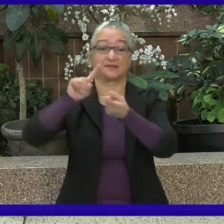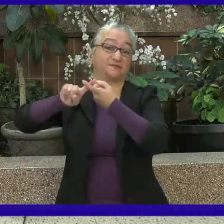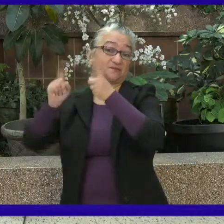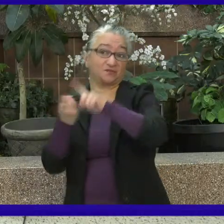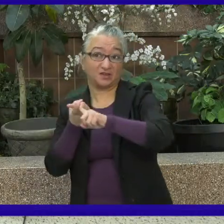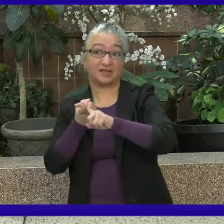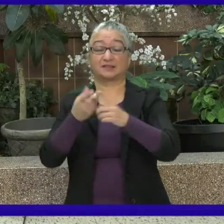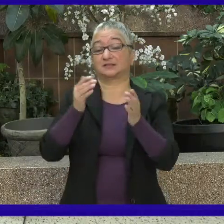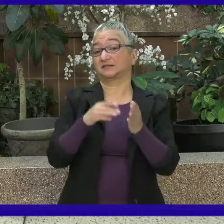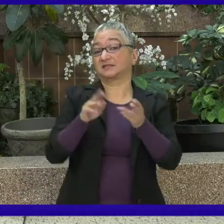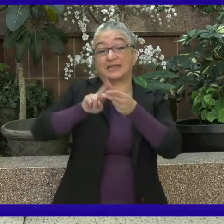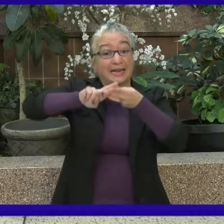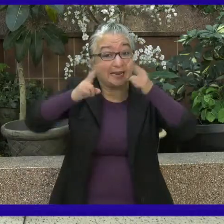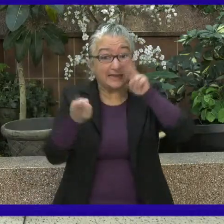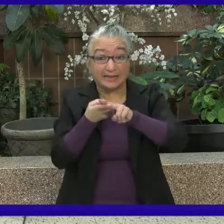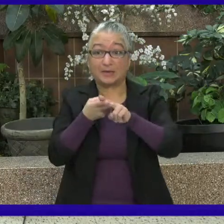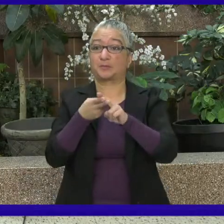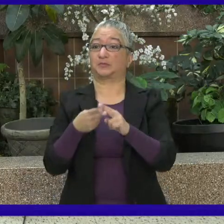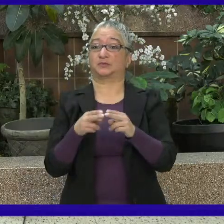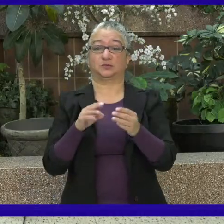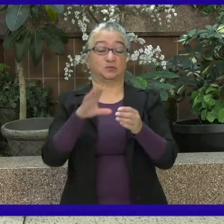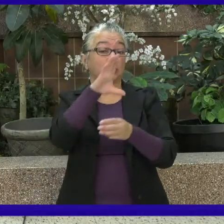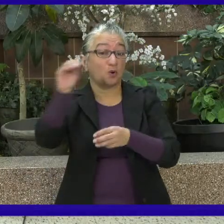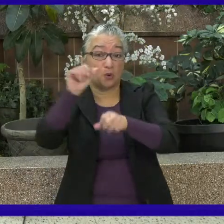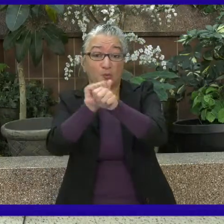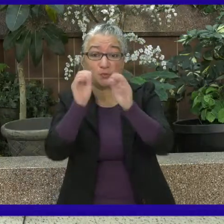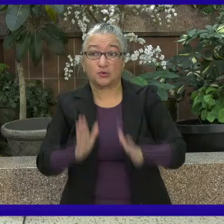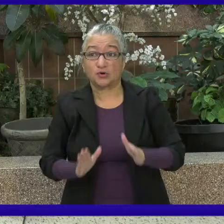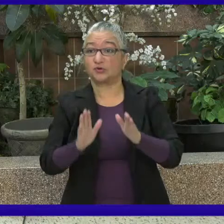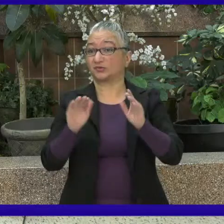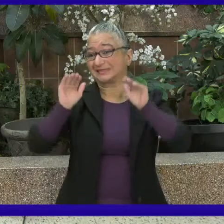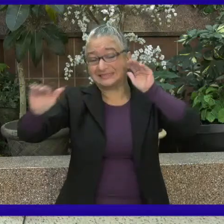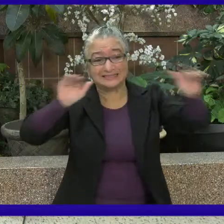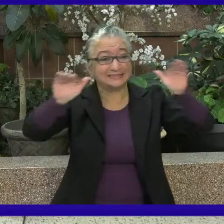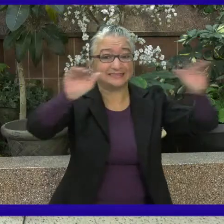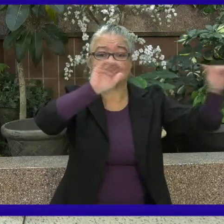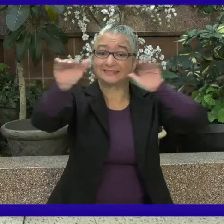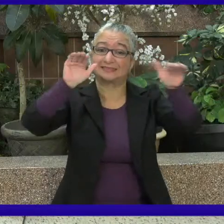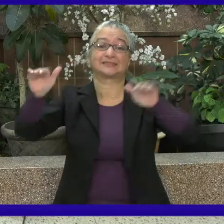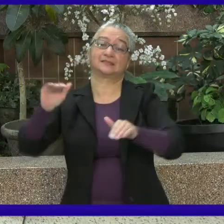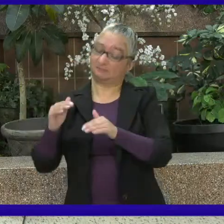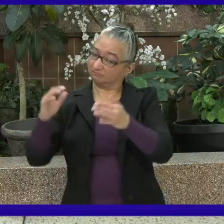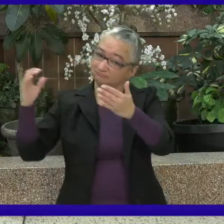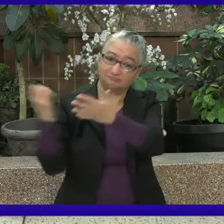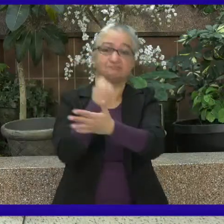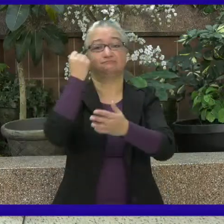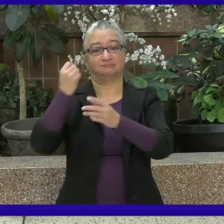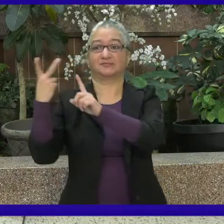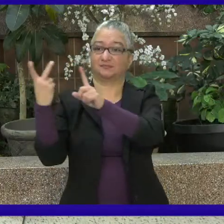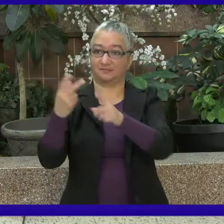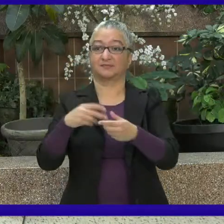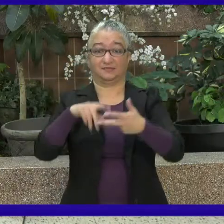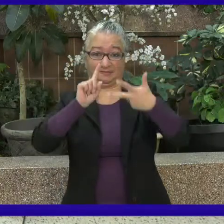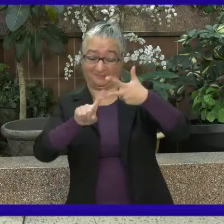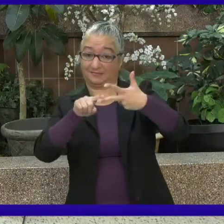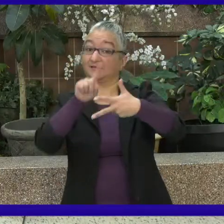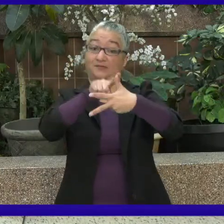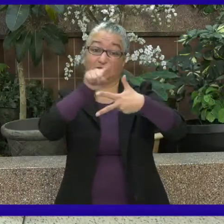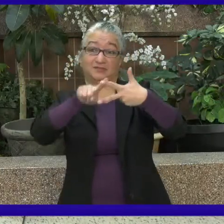and get a booster dose as well i received my third dose of booster yesterday from dr reimer